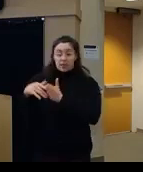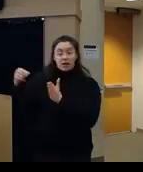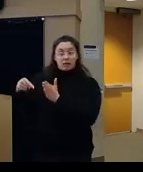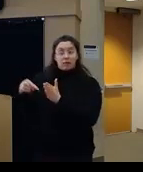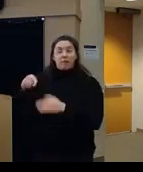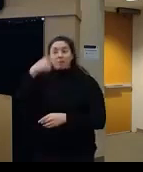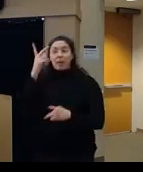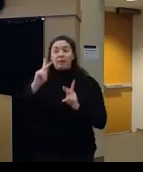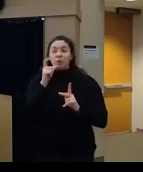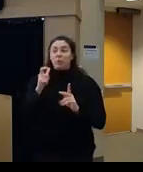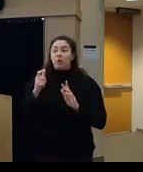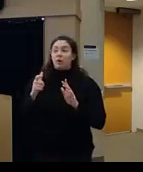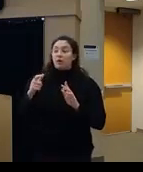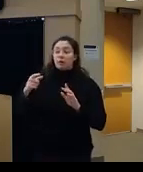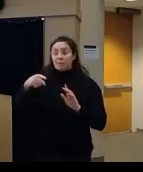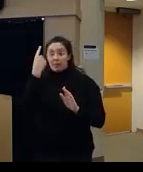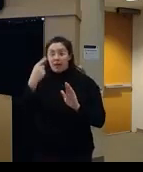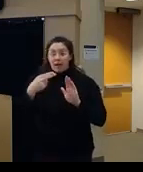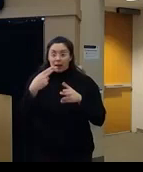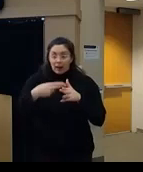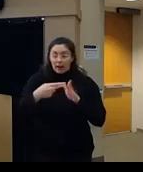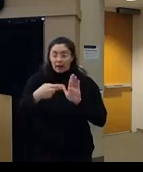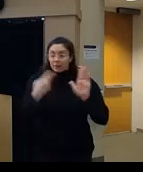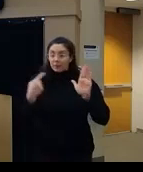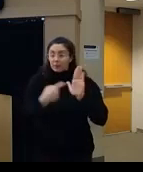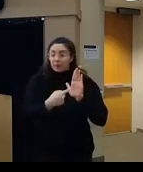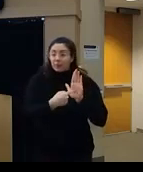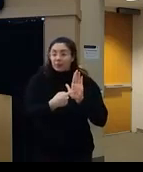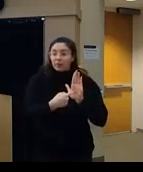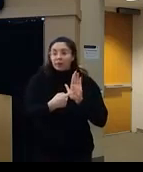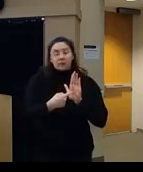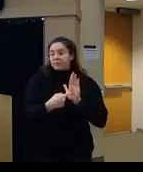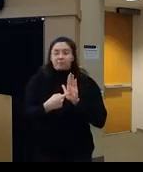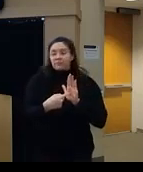that black people with black signing names who sent out resumés got fewer call backs than black